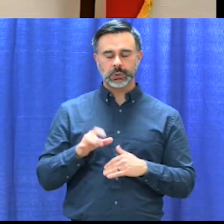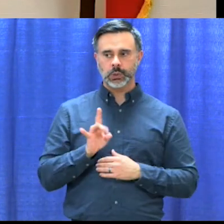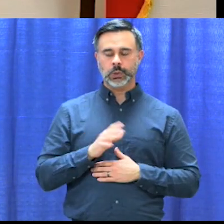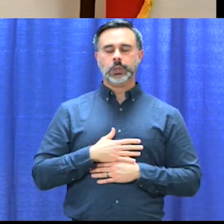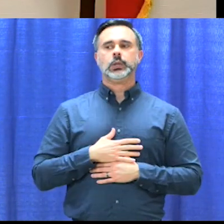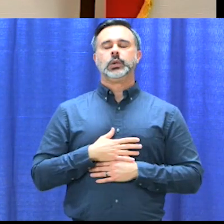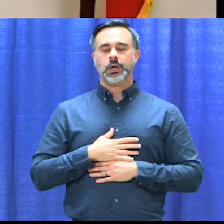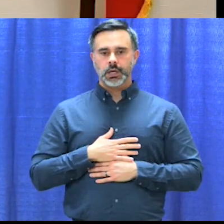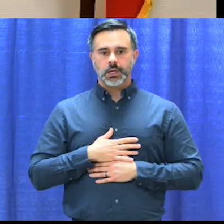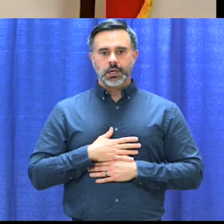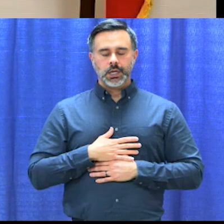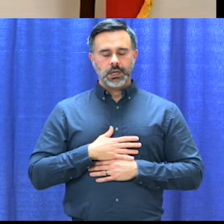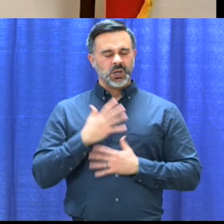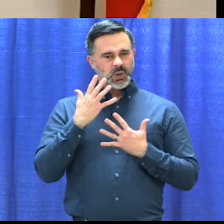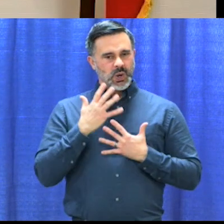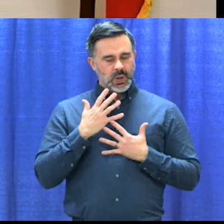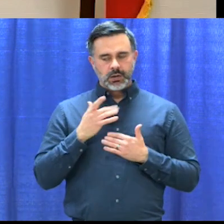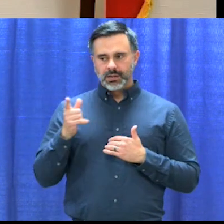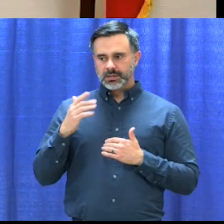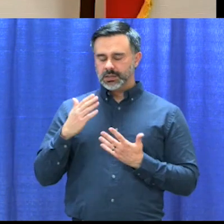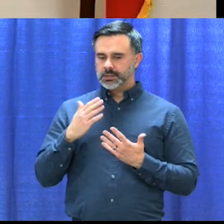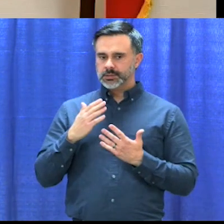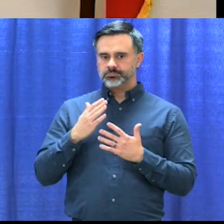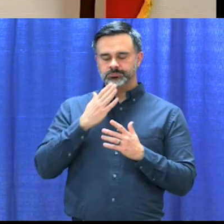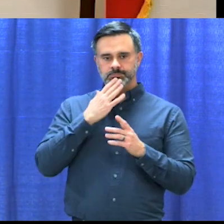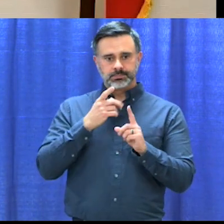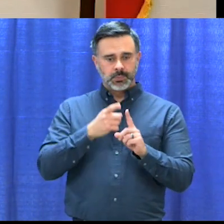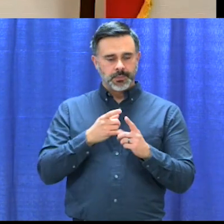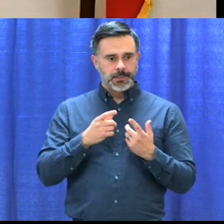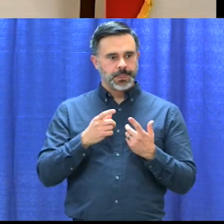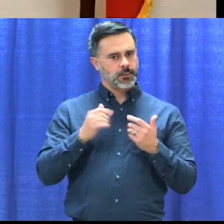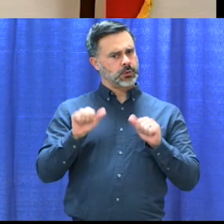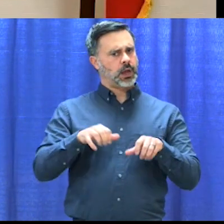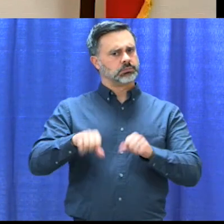I think you raised the point that even though we can do distance learning with packets that